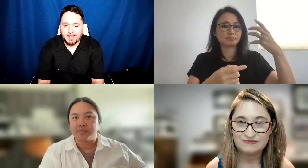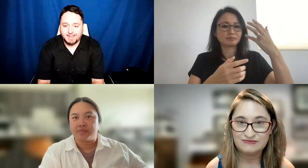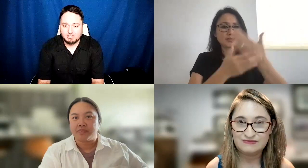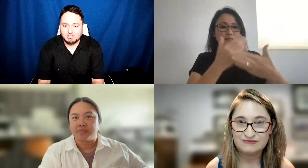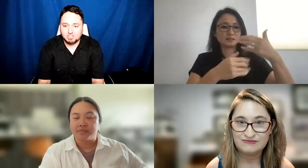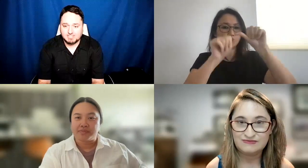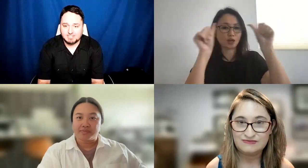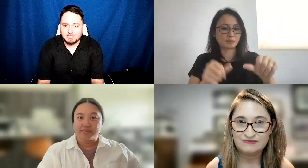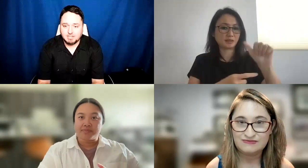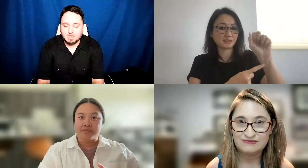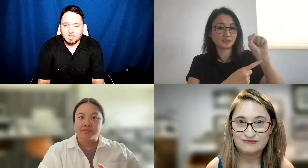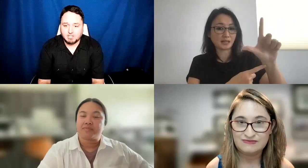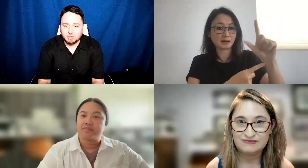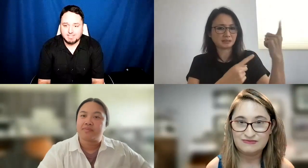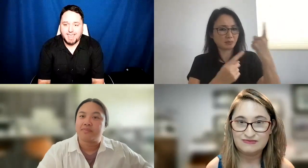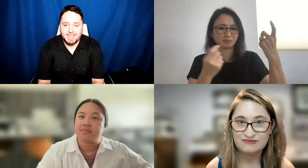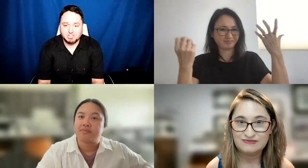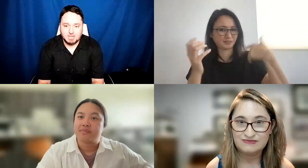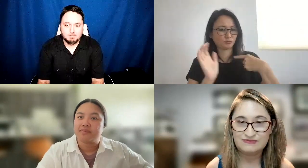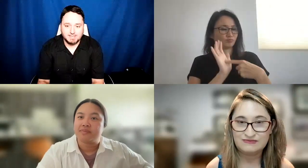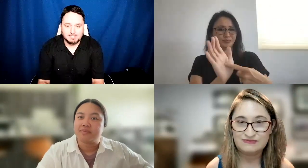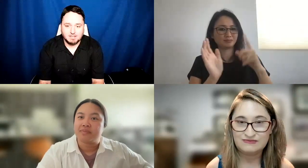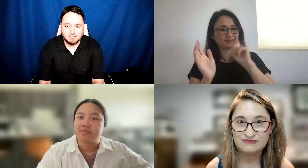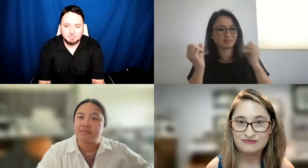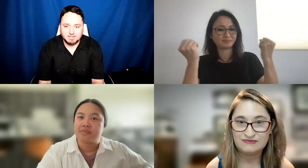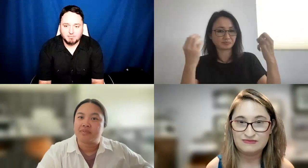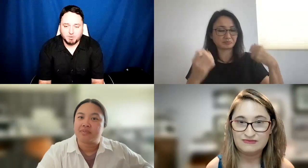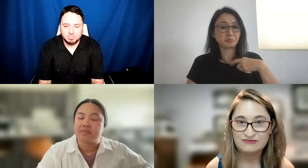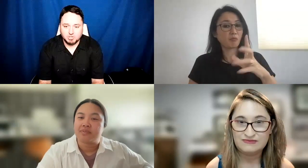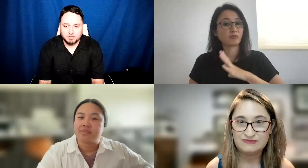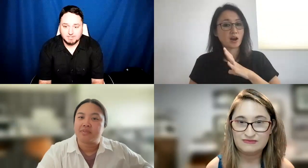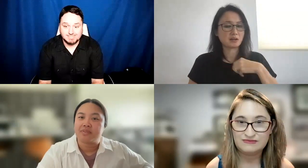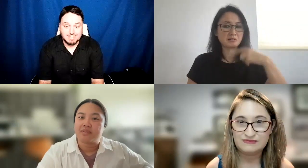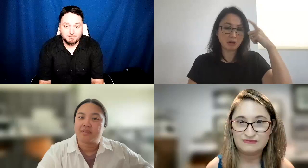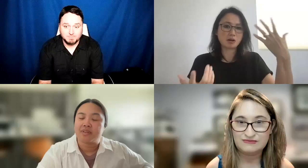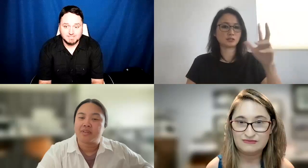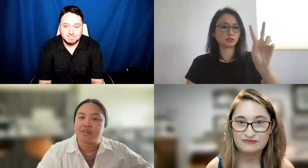had actually suggested using the handshake of ASL. Something I wanted to show that it is a deaf owned business.